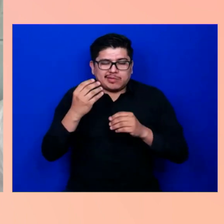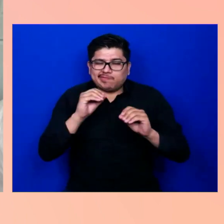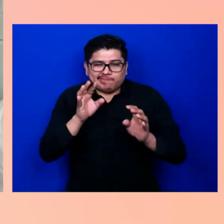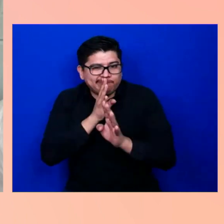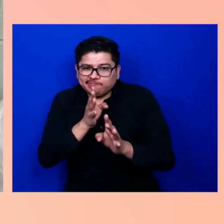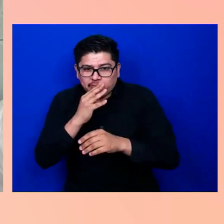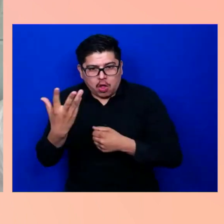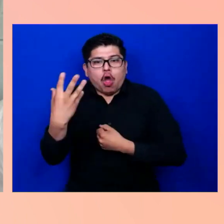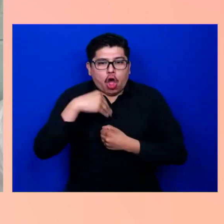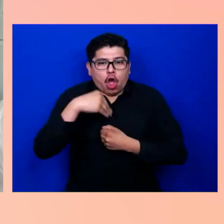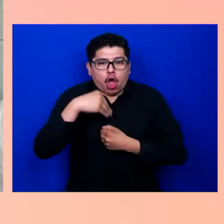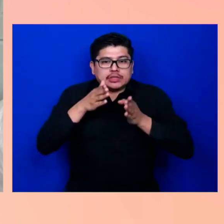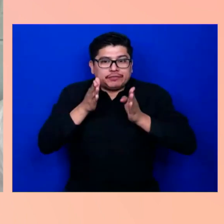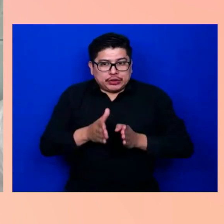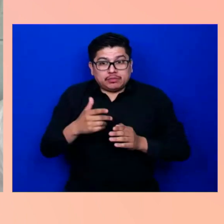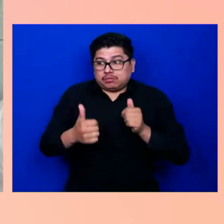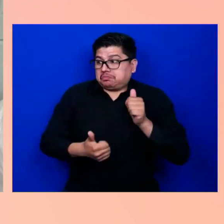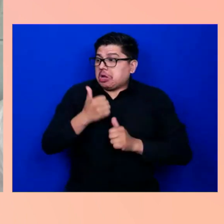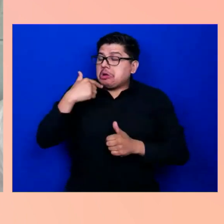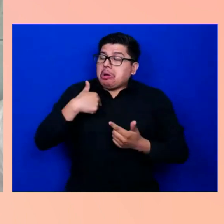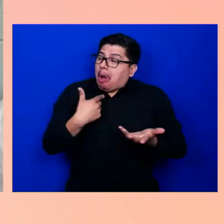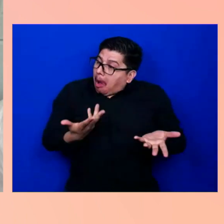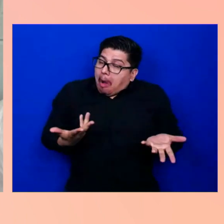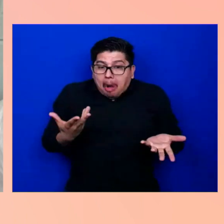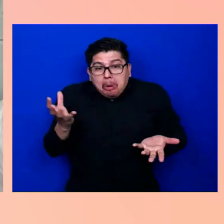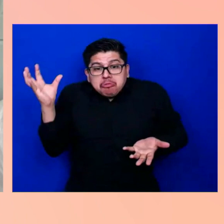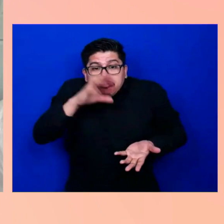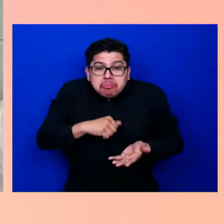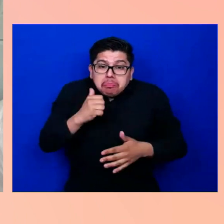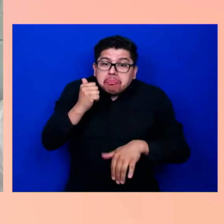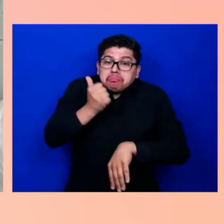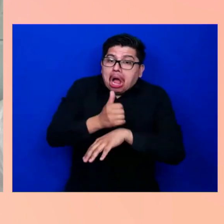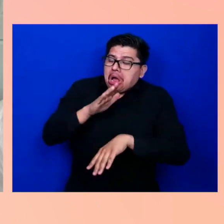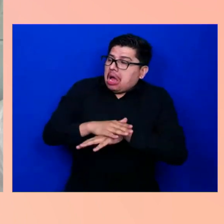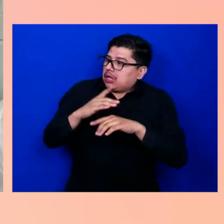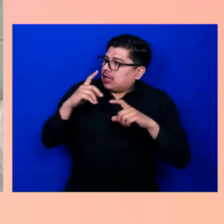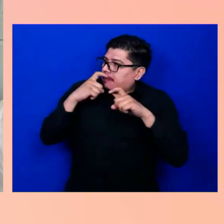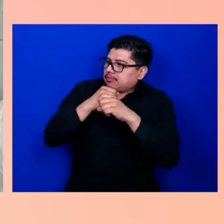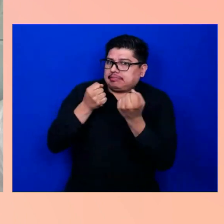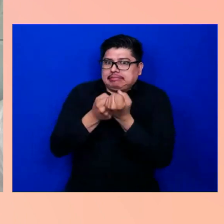on his complex support needs that he would be parent-dependent his whole life and never have